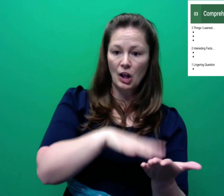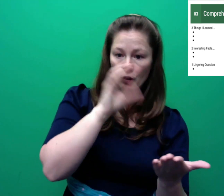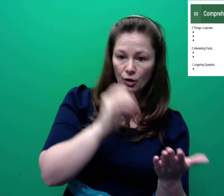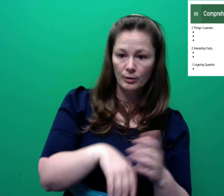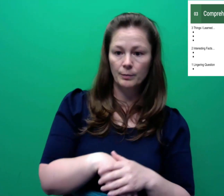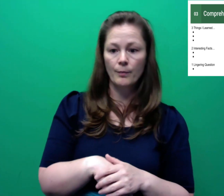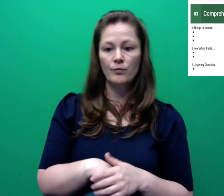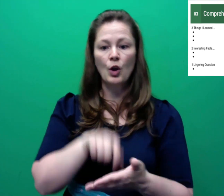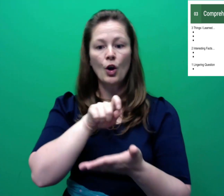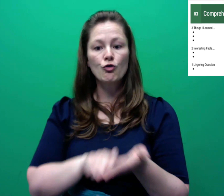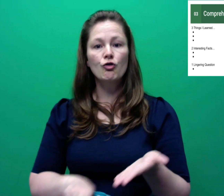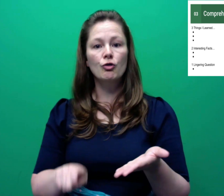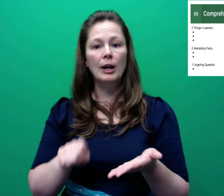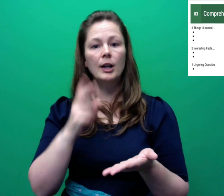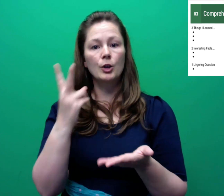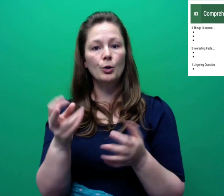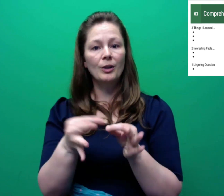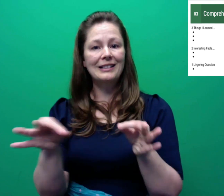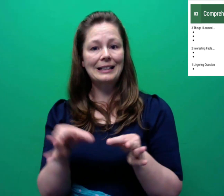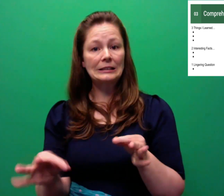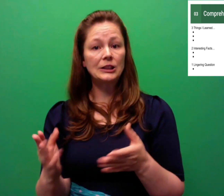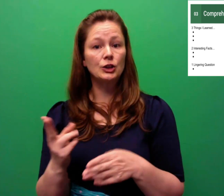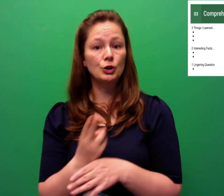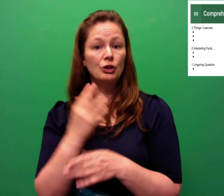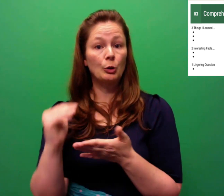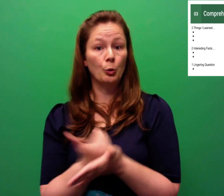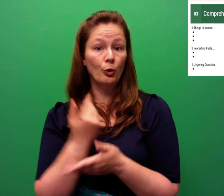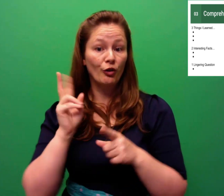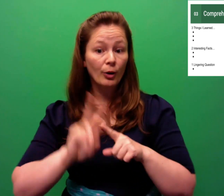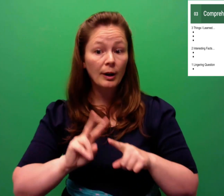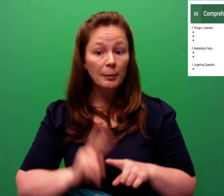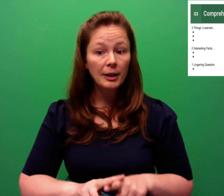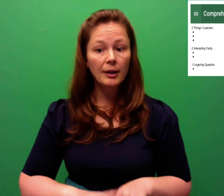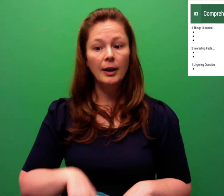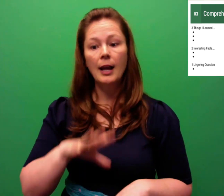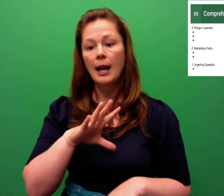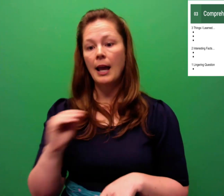could be asked to name three things they learned, write two sentences using a new